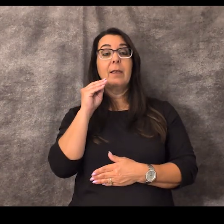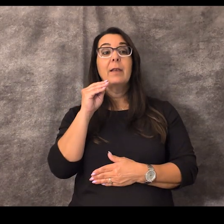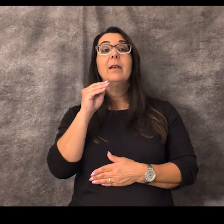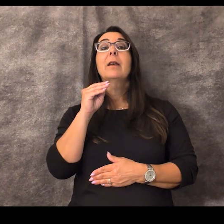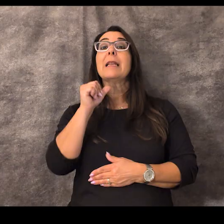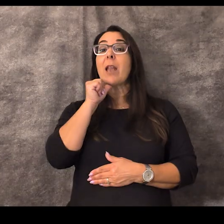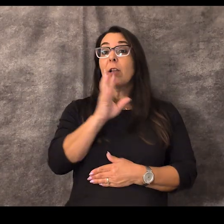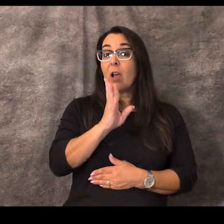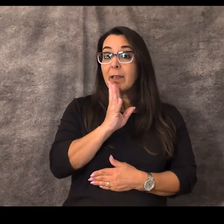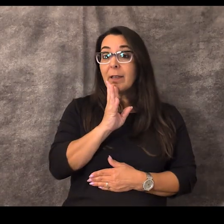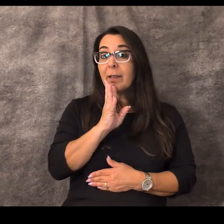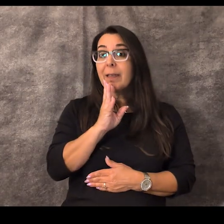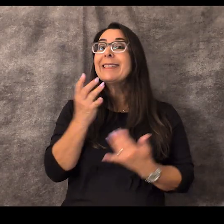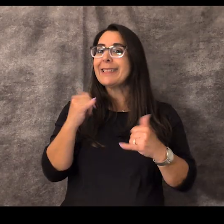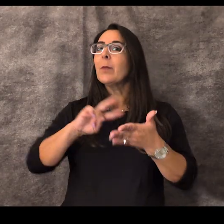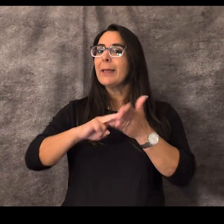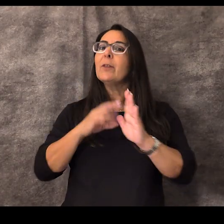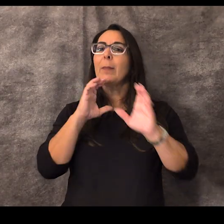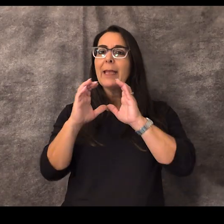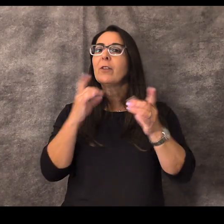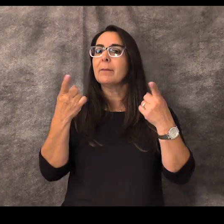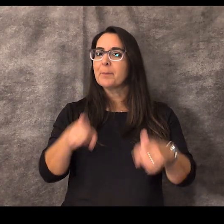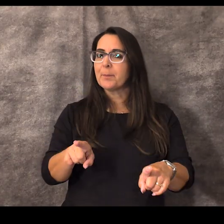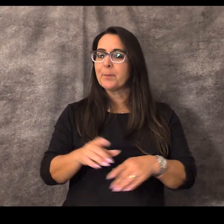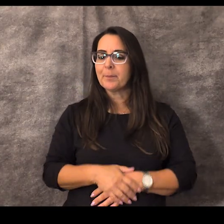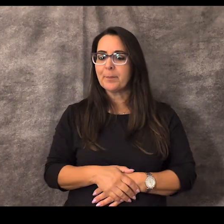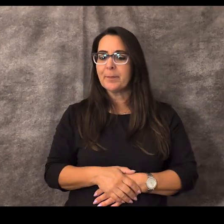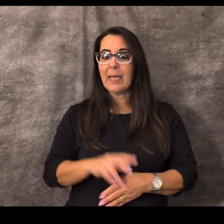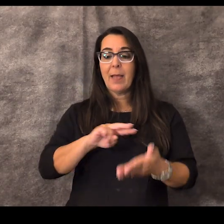It's still communication. That putting your eyes down is still communication.